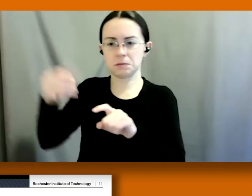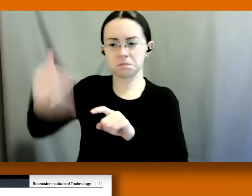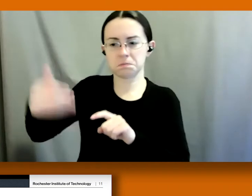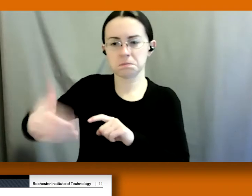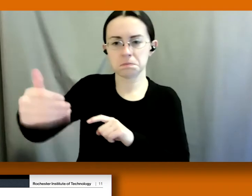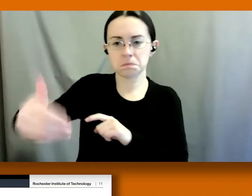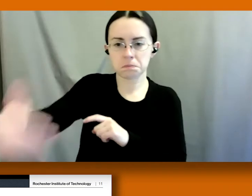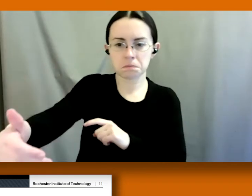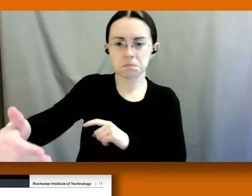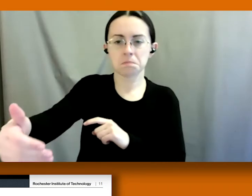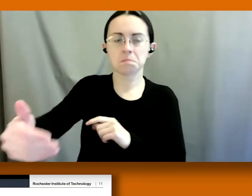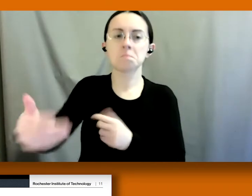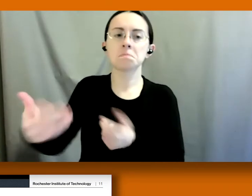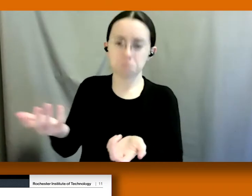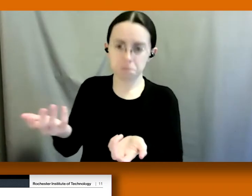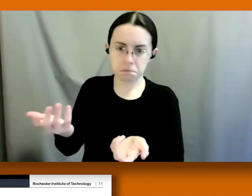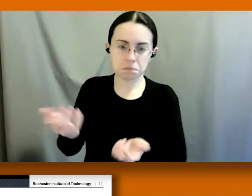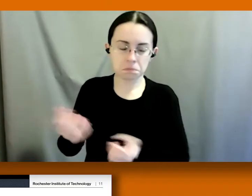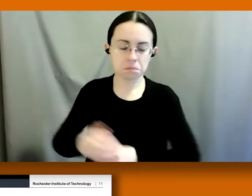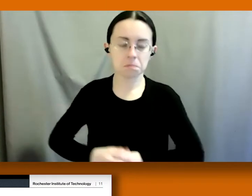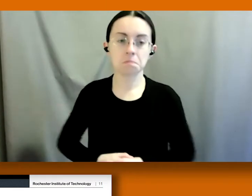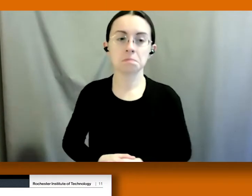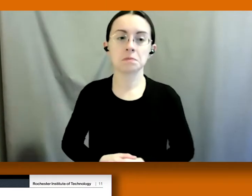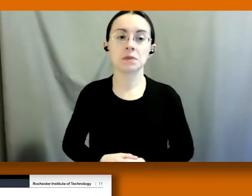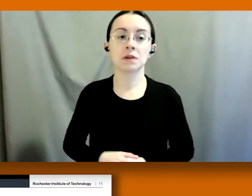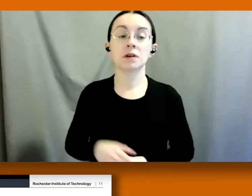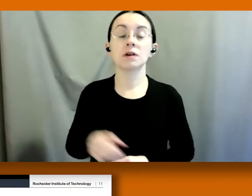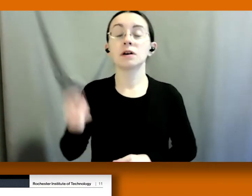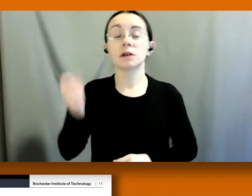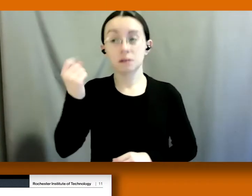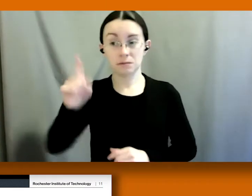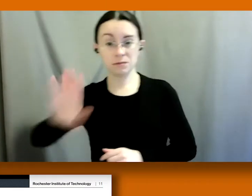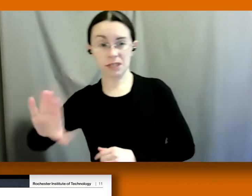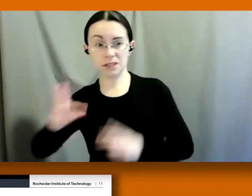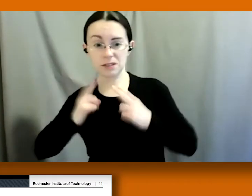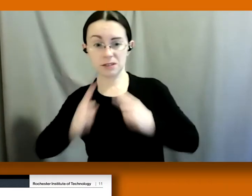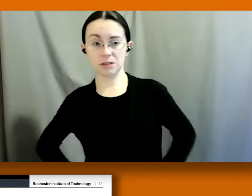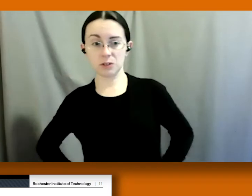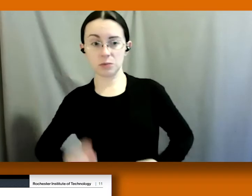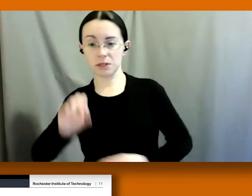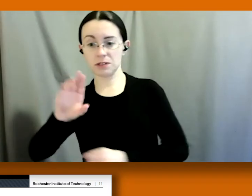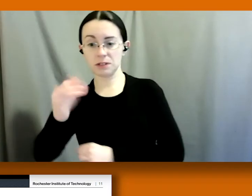um, while participant support is paying for travel or a stipend